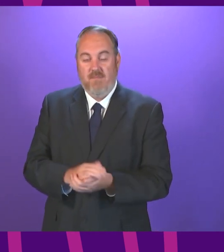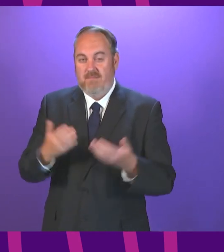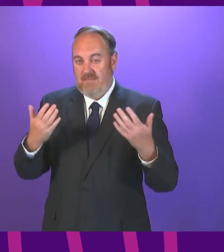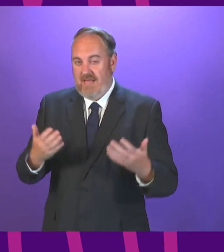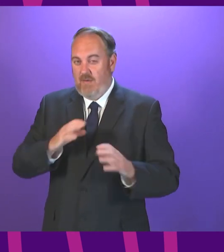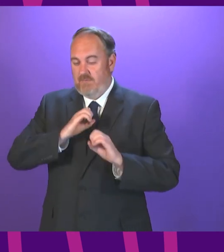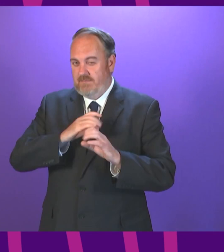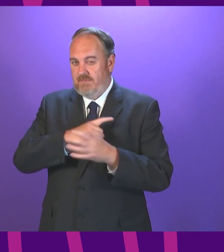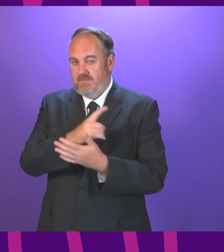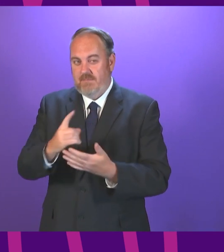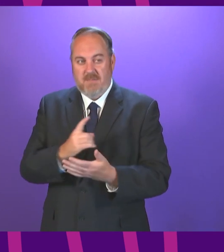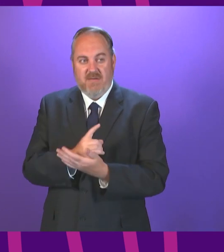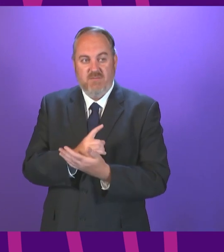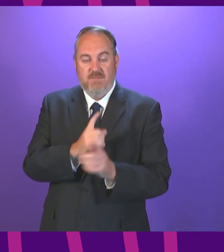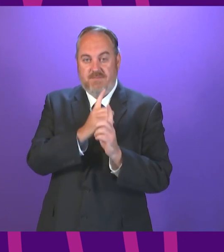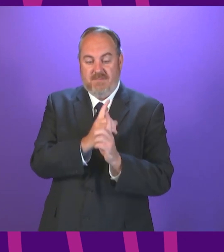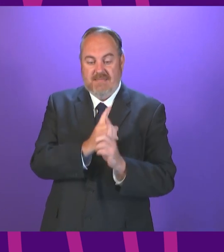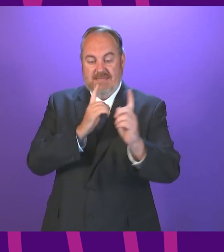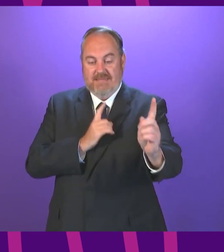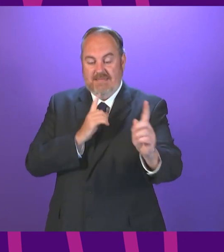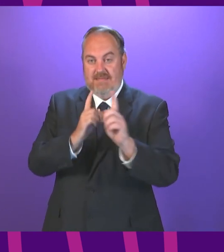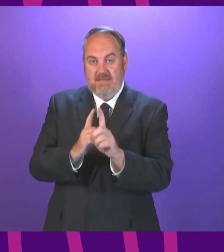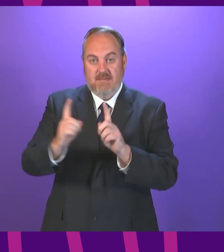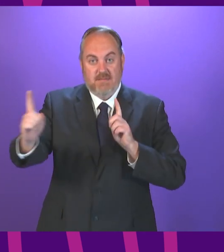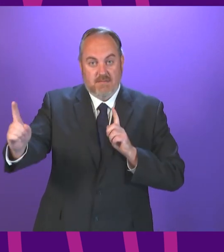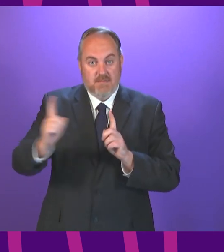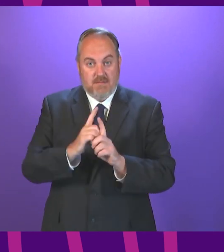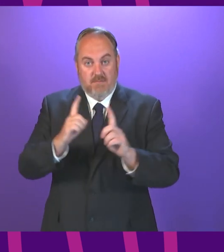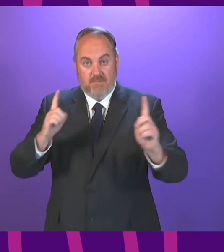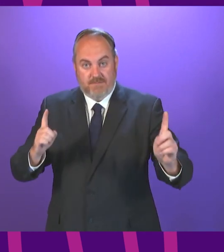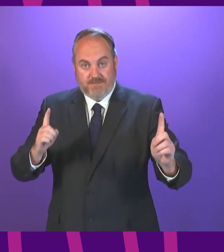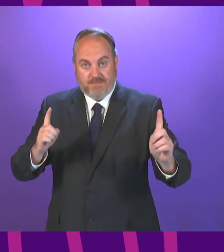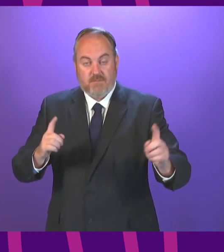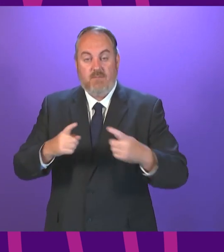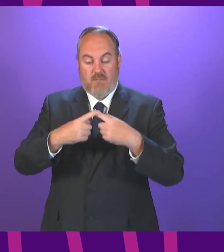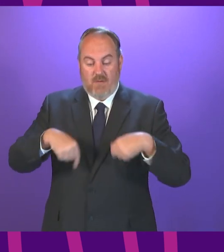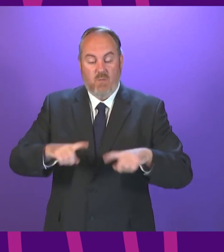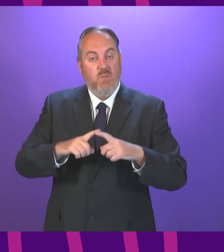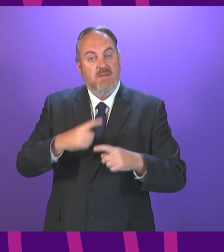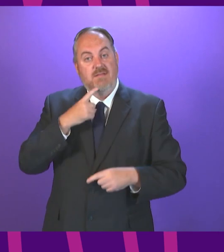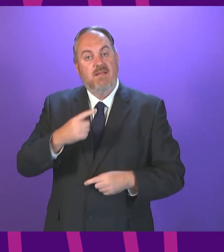applies to public places. We had already removed the requirement to distance for groups of family